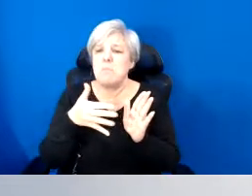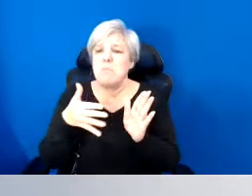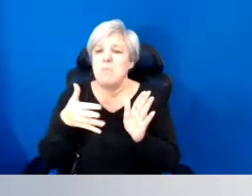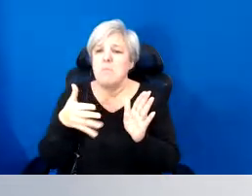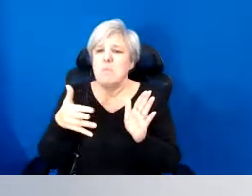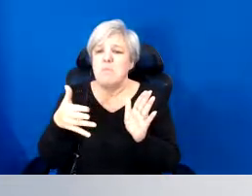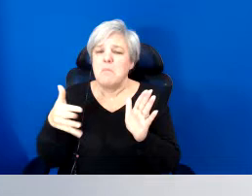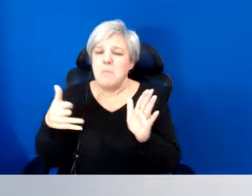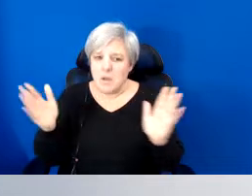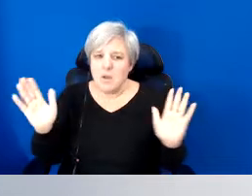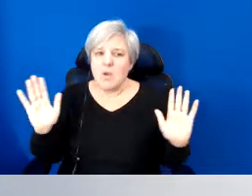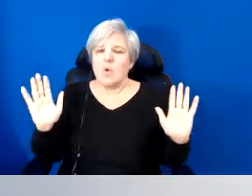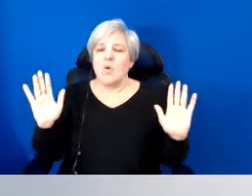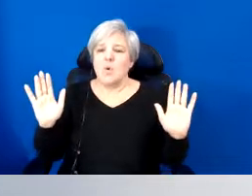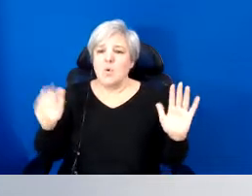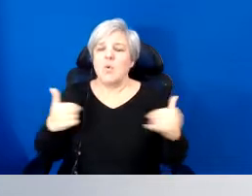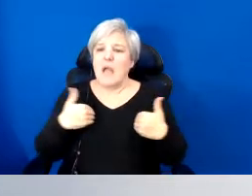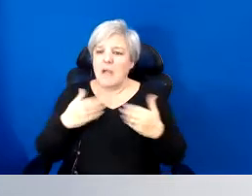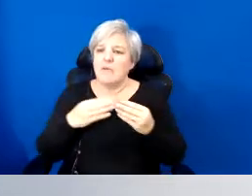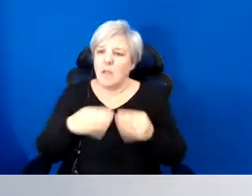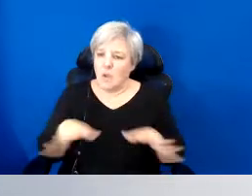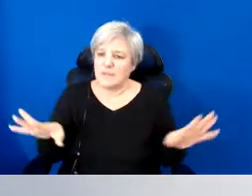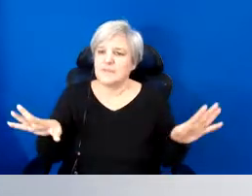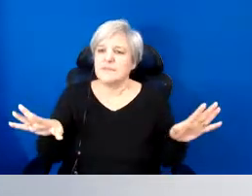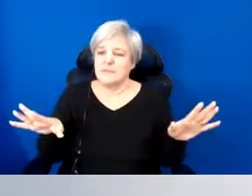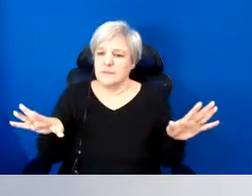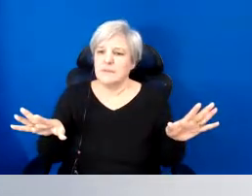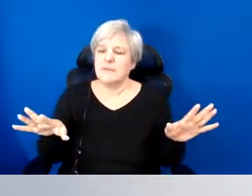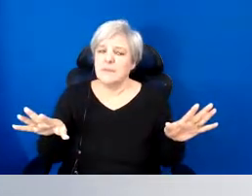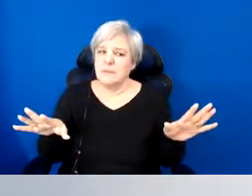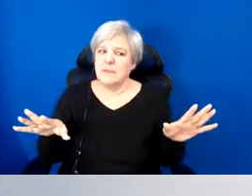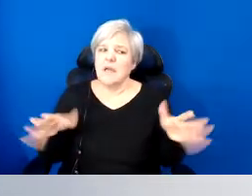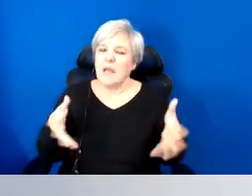And it's important to allow ourselves that time to grieve our loss.